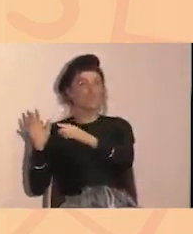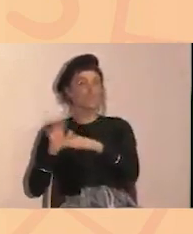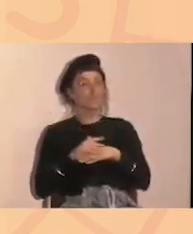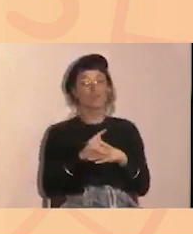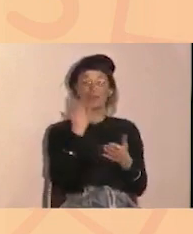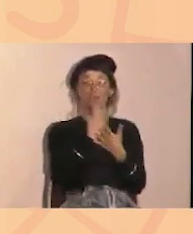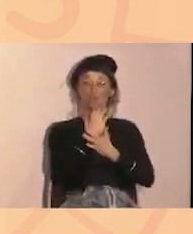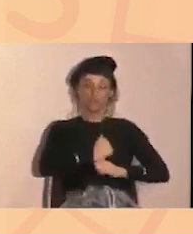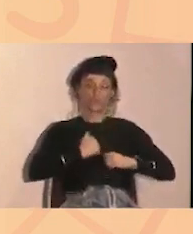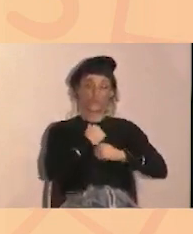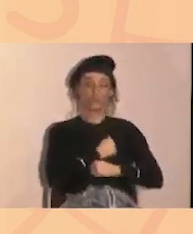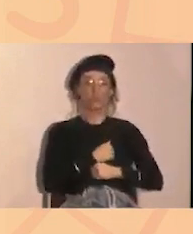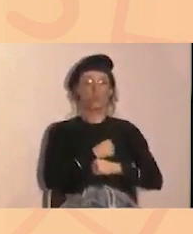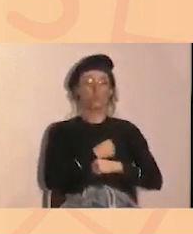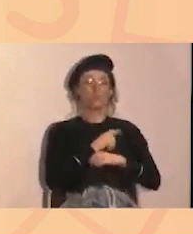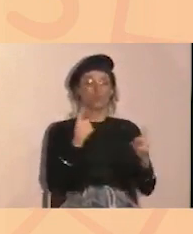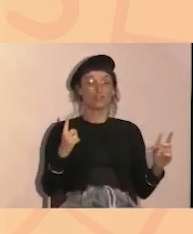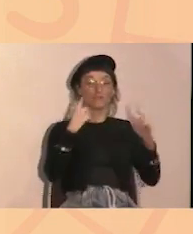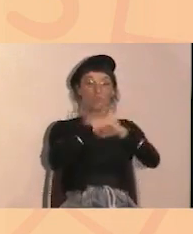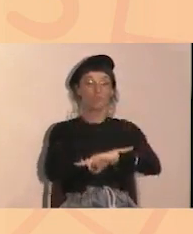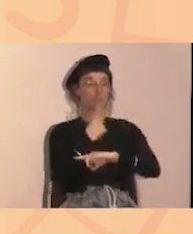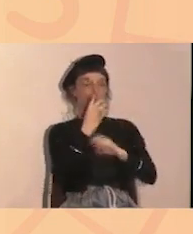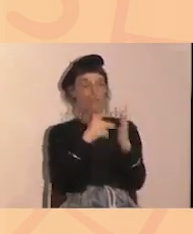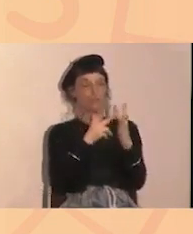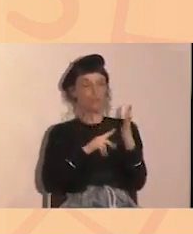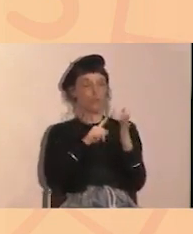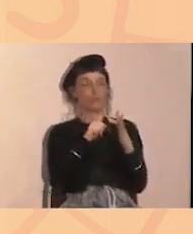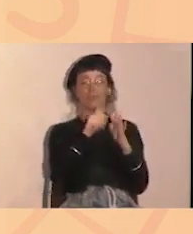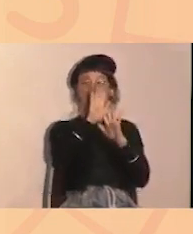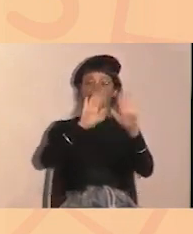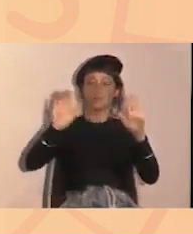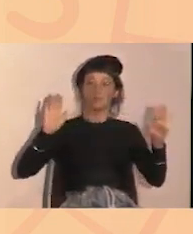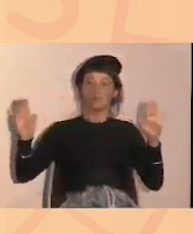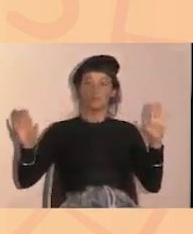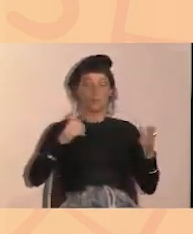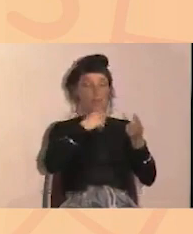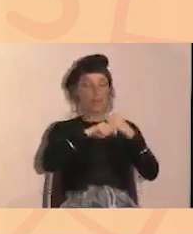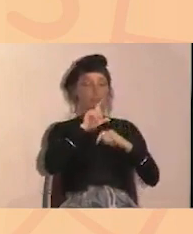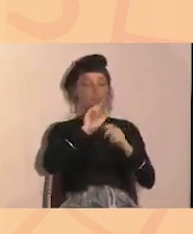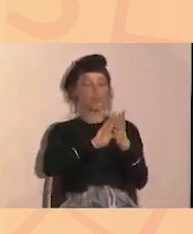was the transformation of one of the zones in the exhibition to Kristabell Porter's bedroom from the breeze,